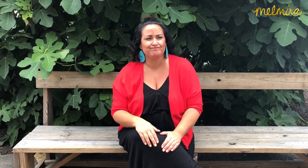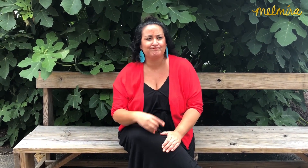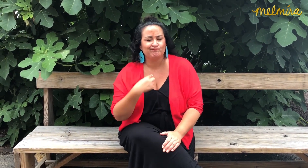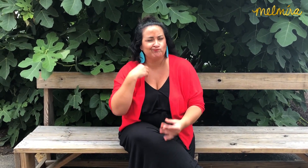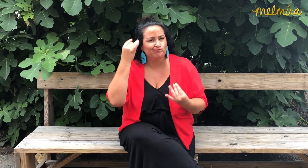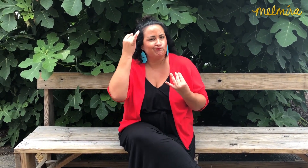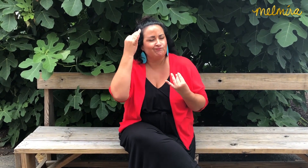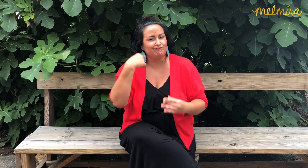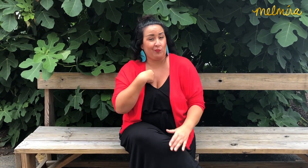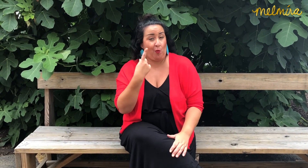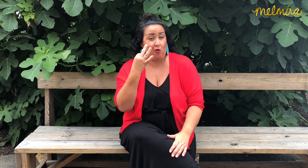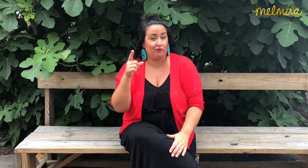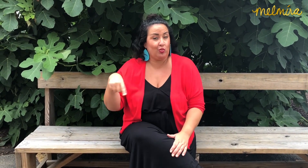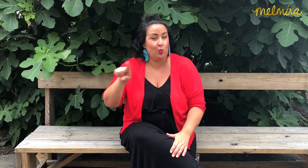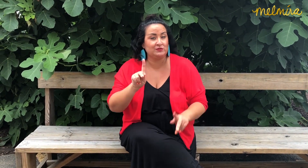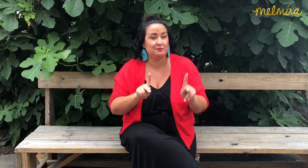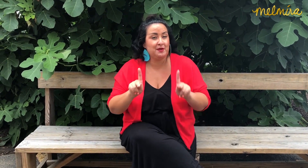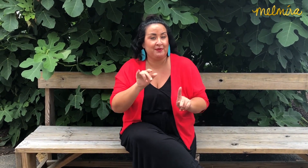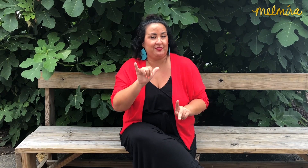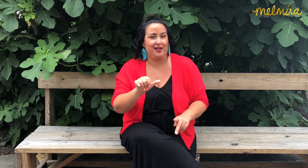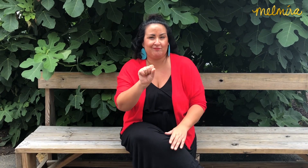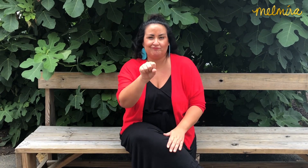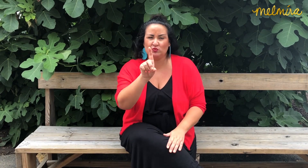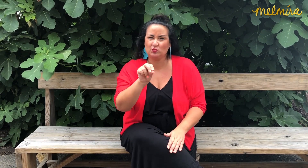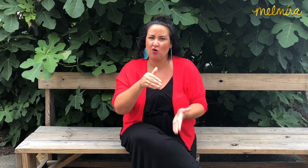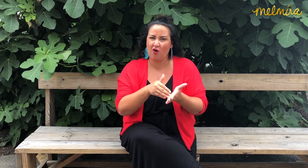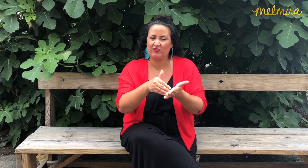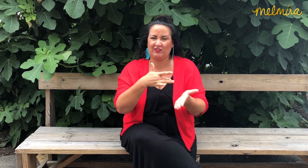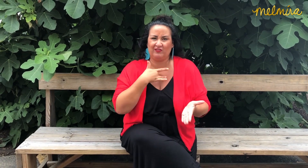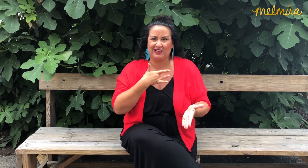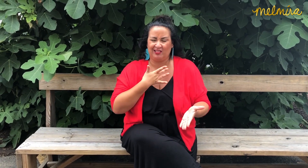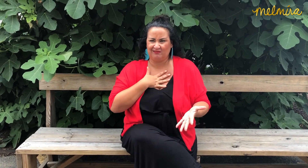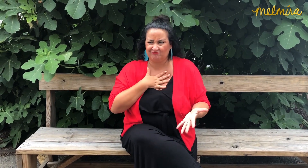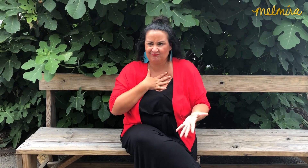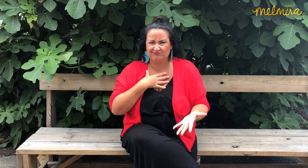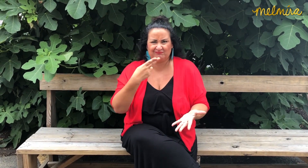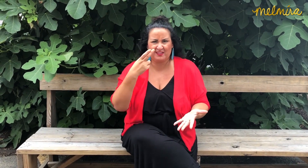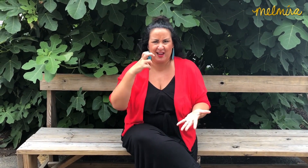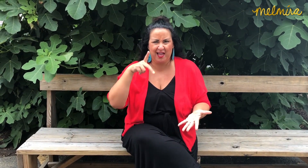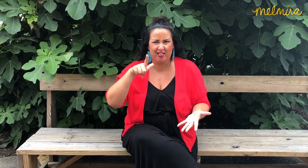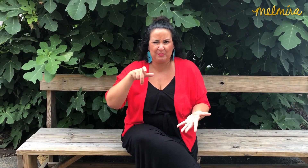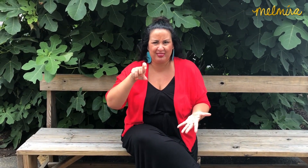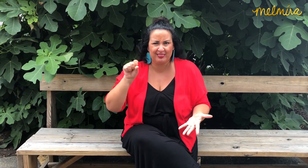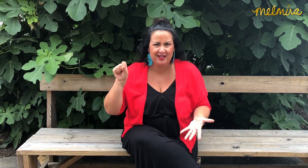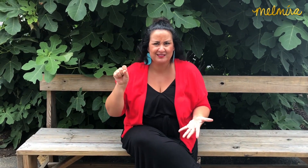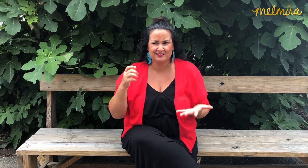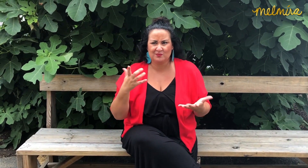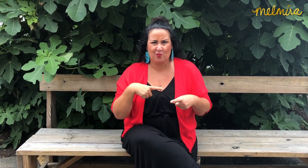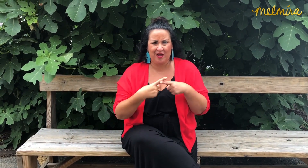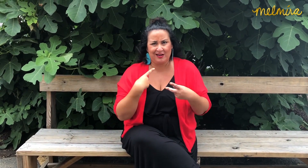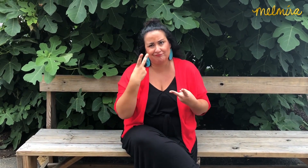It has me pondering. I am one of those people that often feel helpless